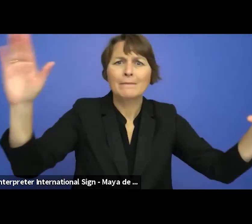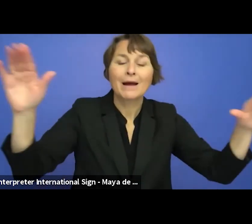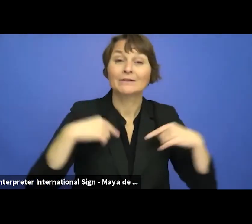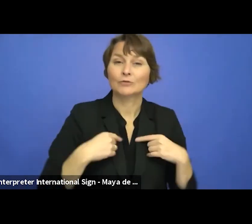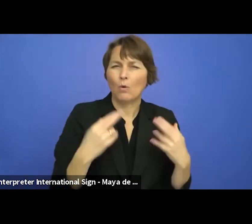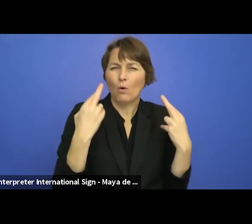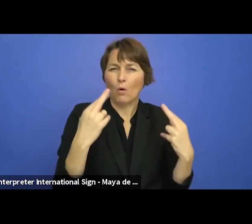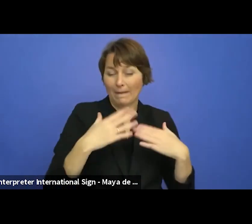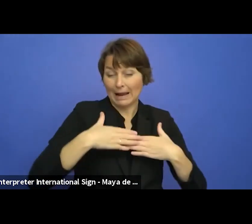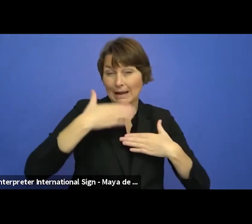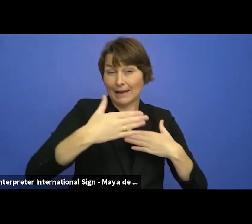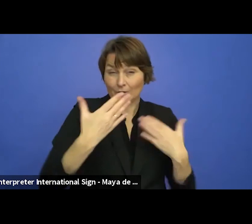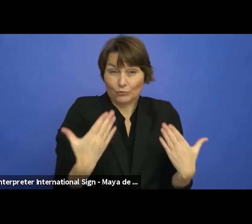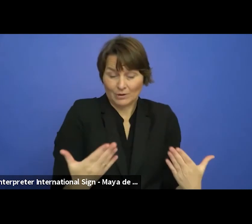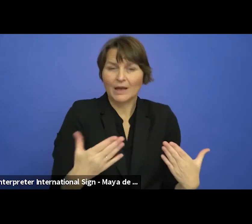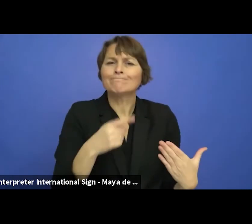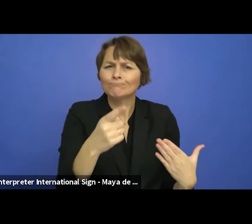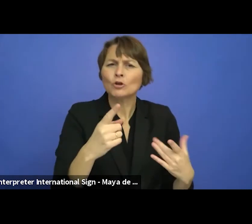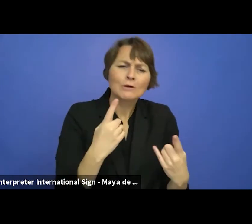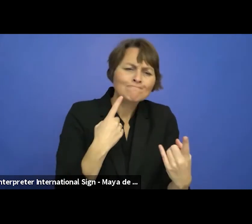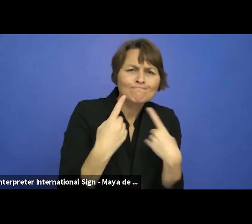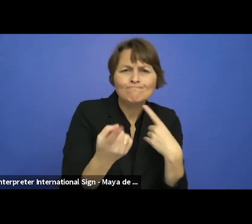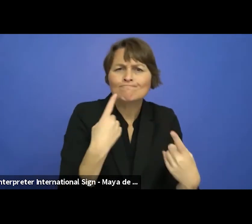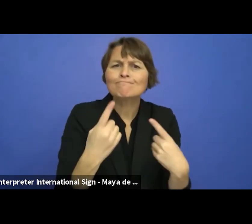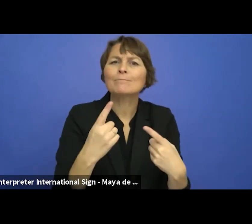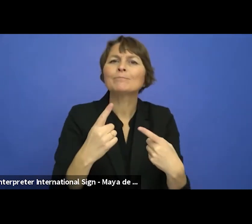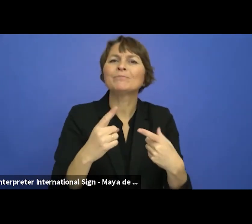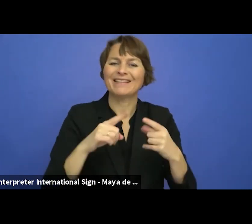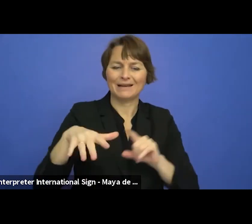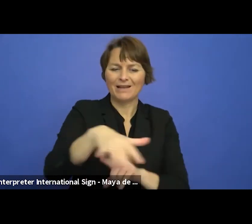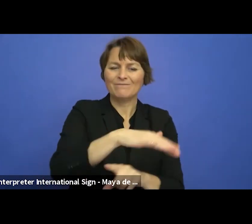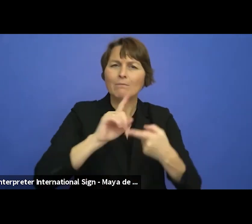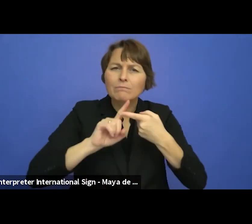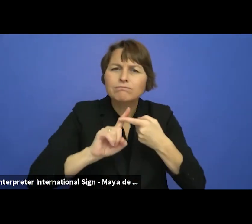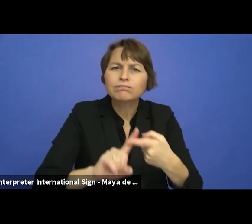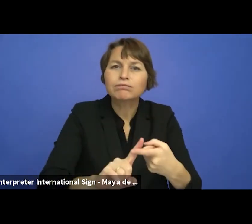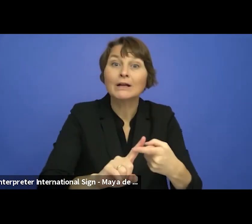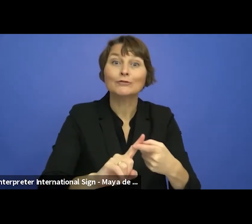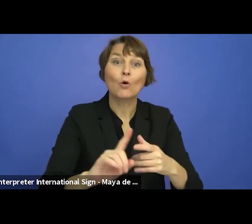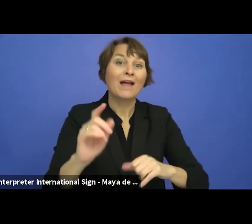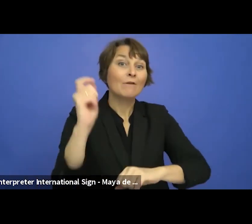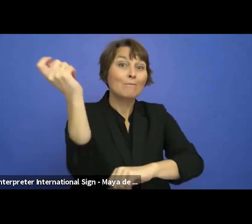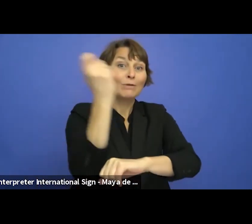will discuss the environmental sustainability and the greening of the performing arts. On this not,